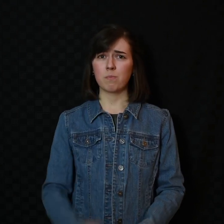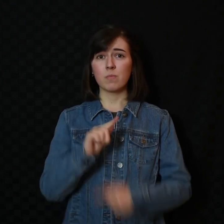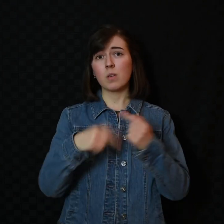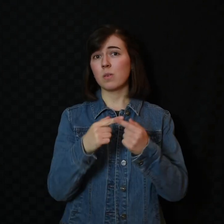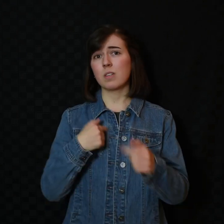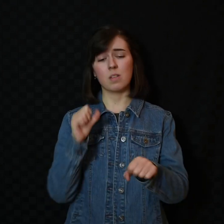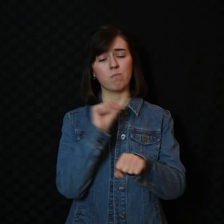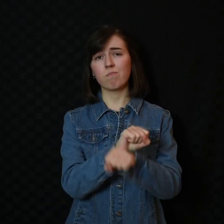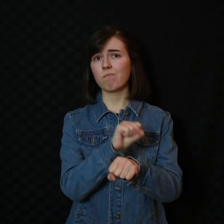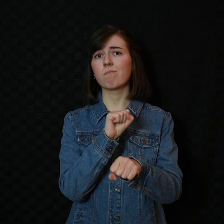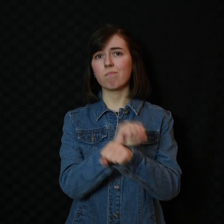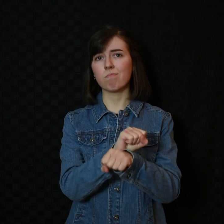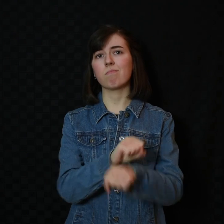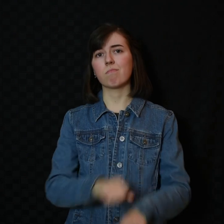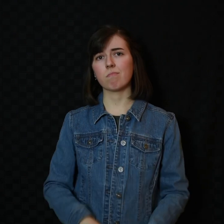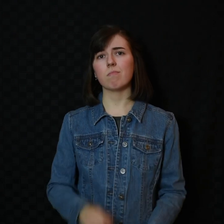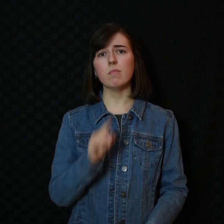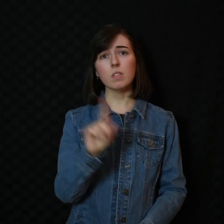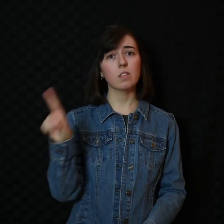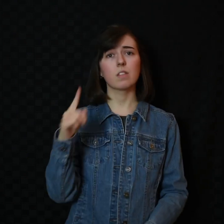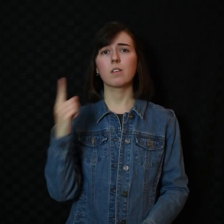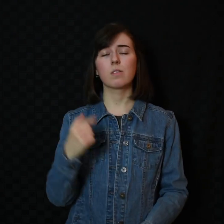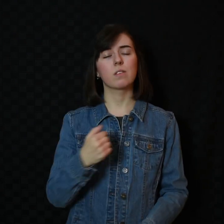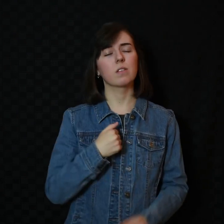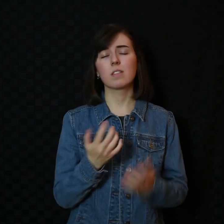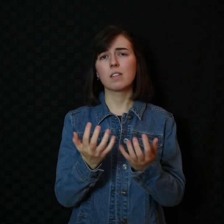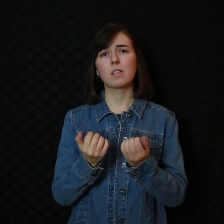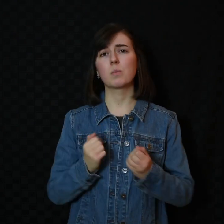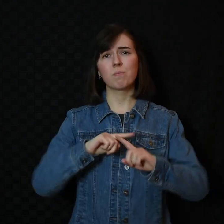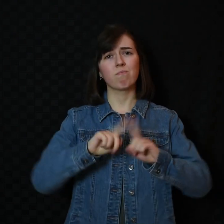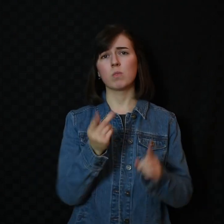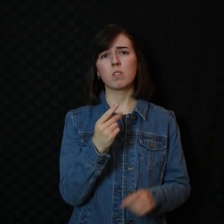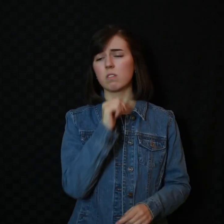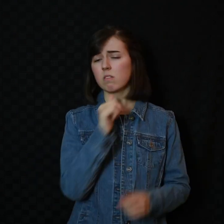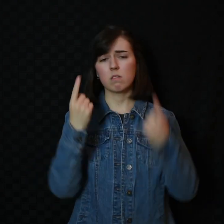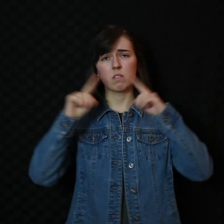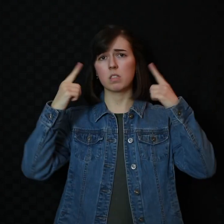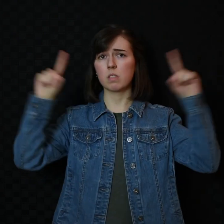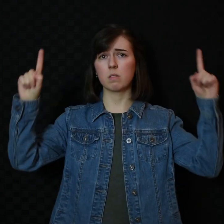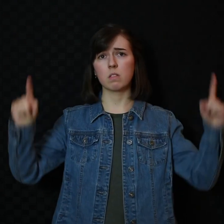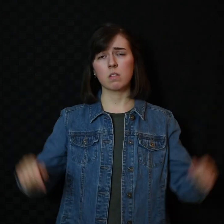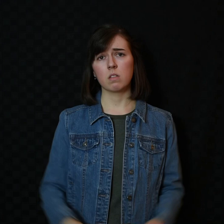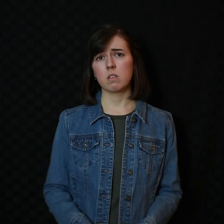When I work You only one I want, but we not success